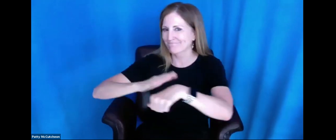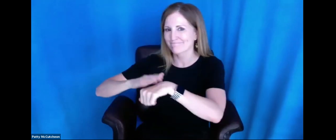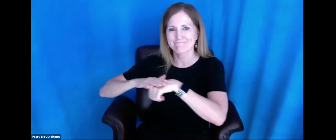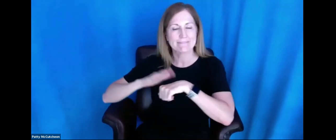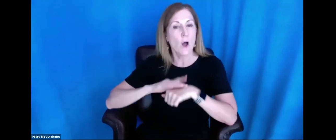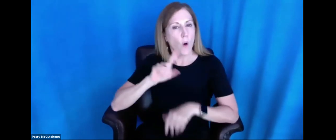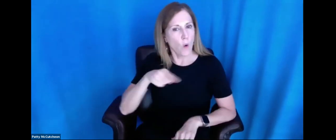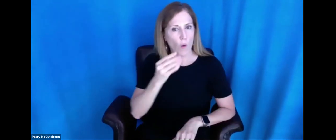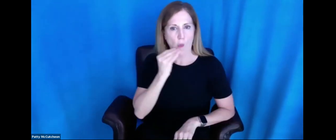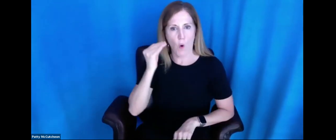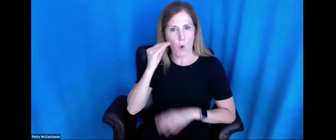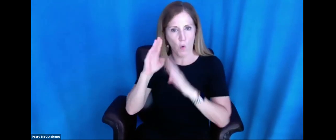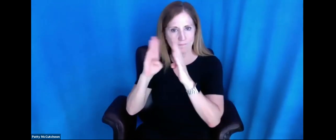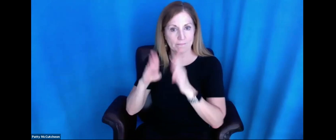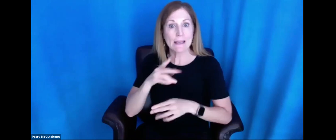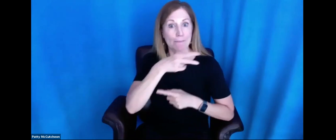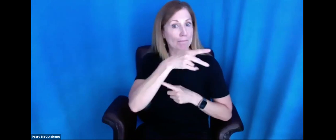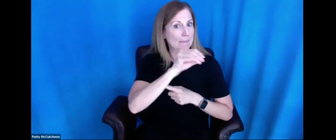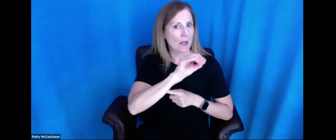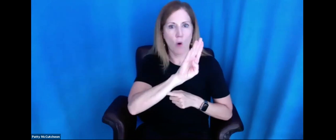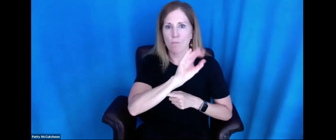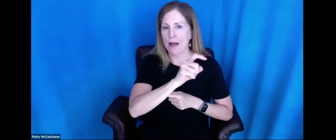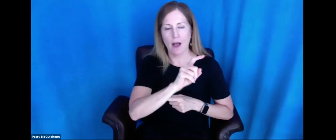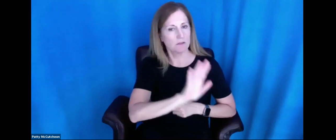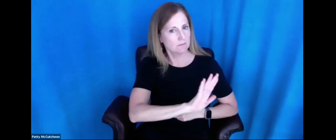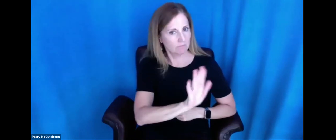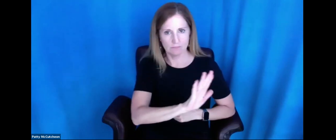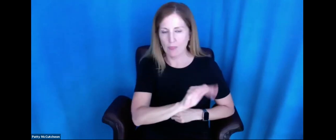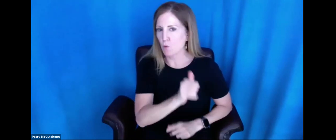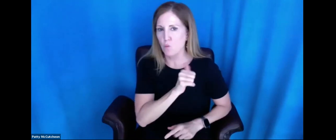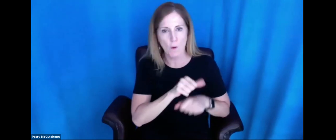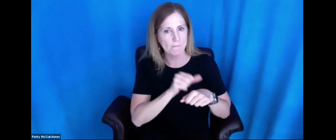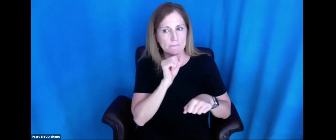They do not mail to P.O. boxes. And I know that can be difficult for some folks.